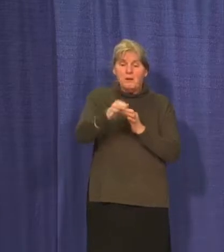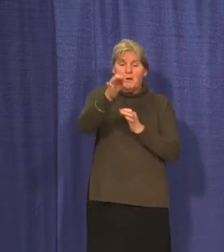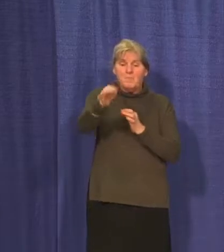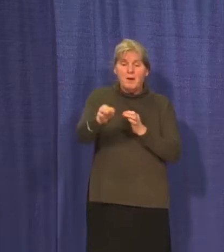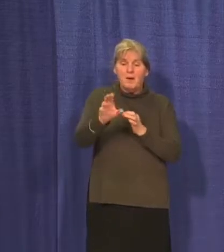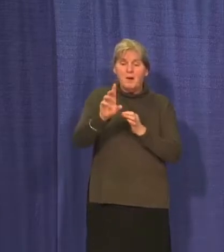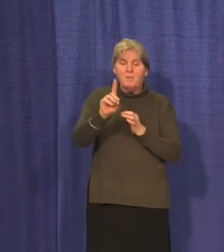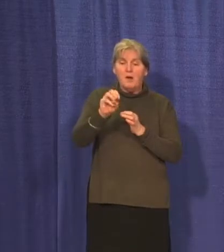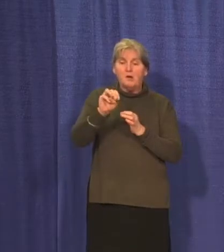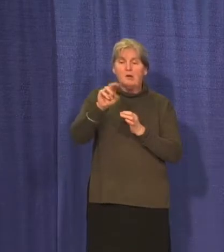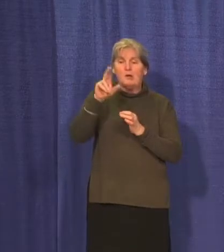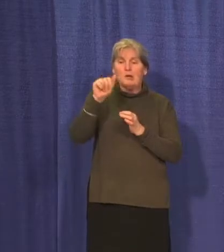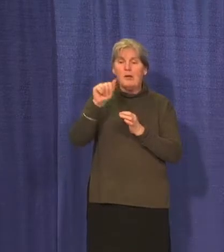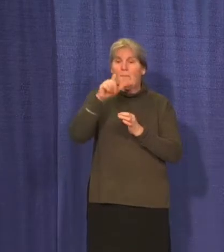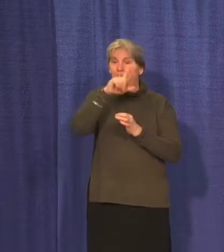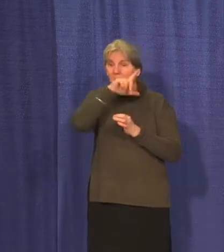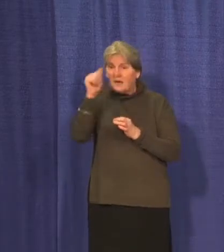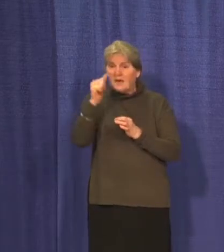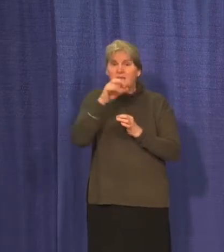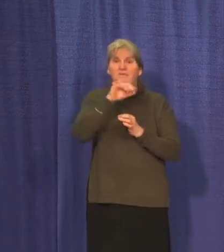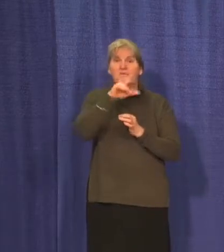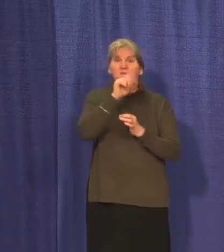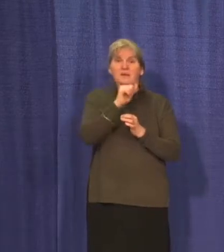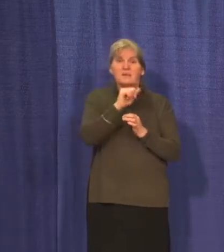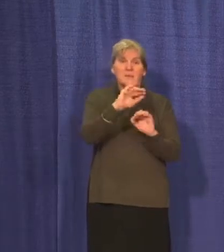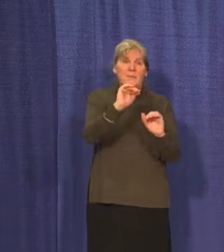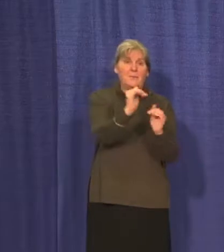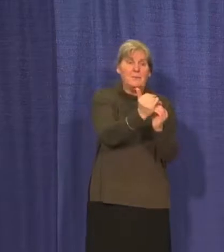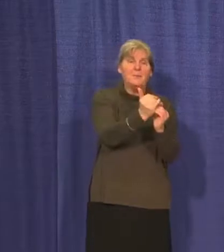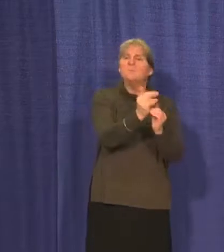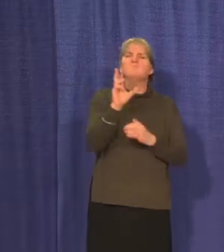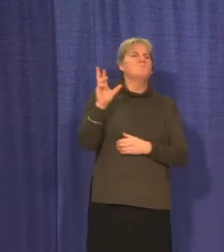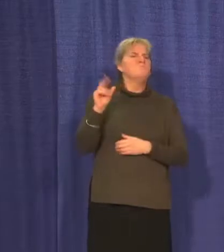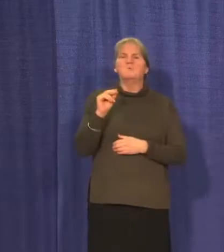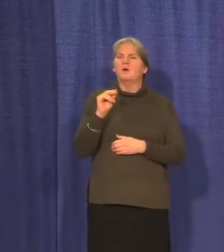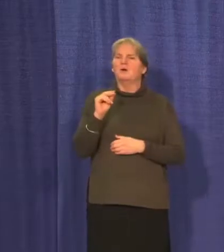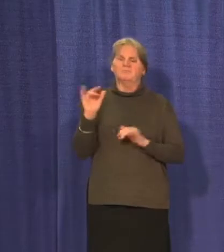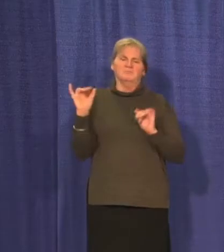is happening with Pfizer or any of that. Not at all, no intention to do